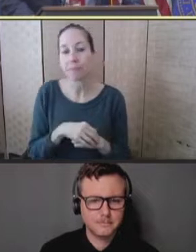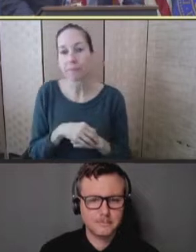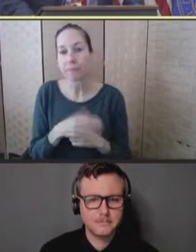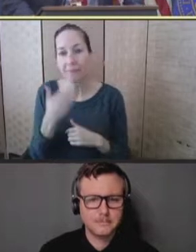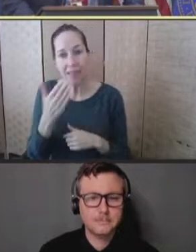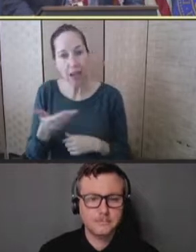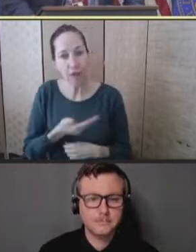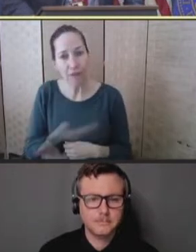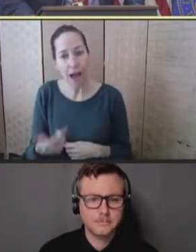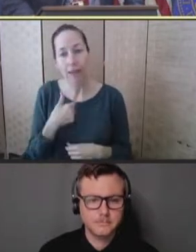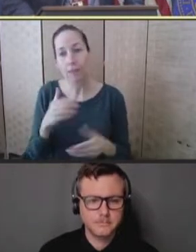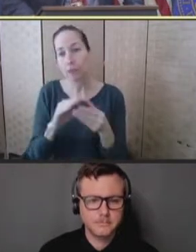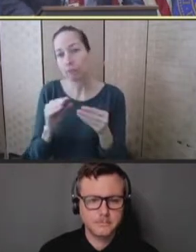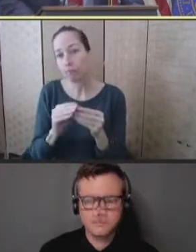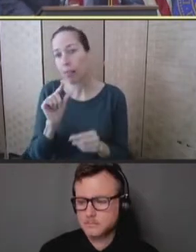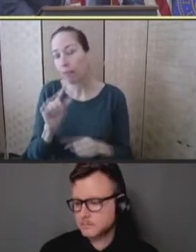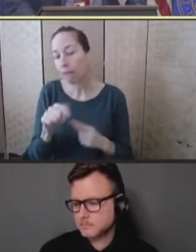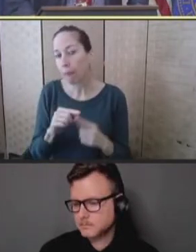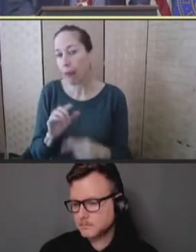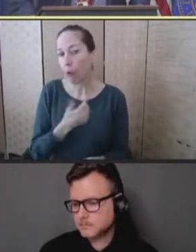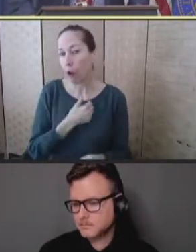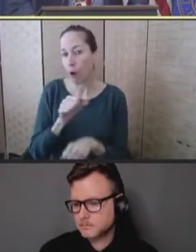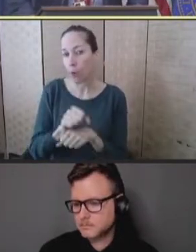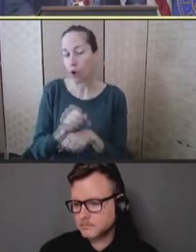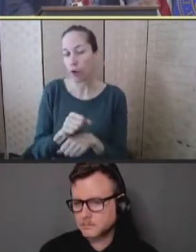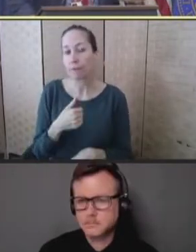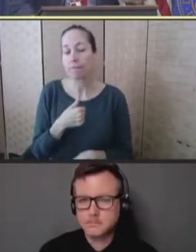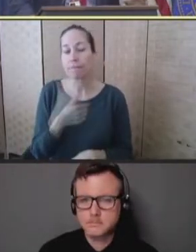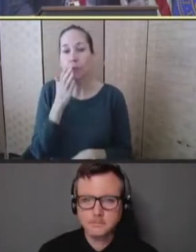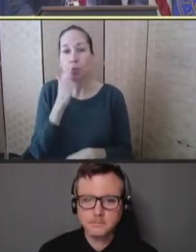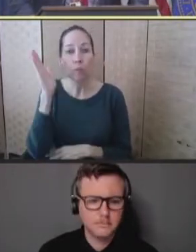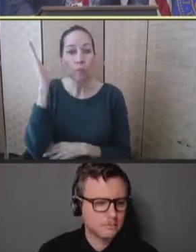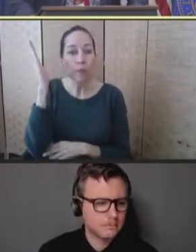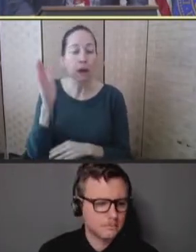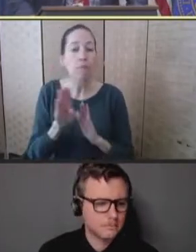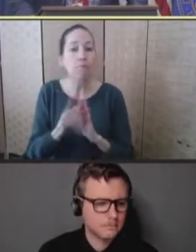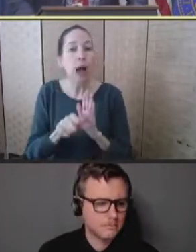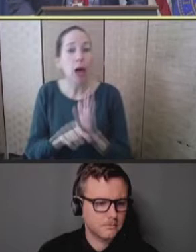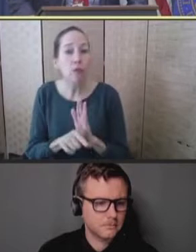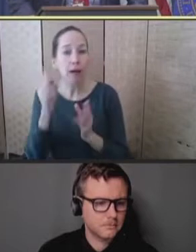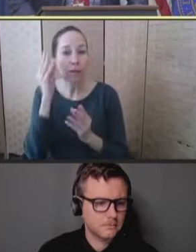So, I'm going to present to you a little background information on the vaccine that I've been